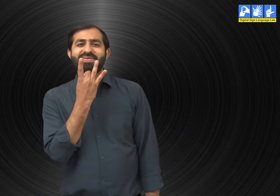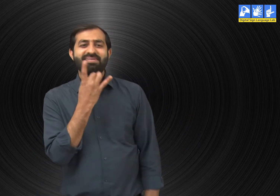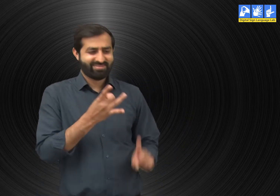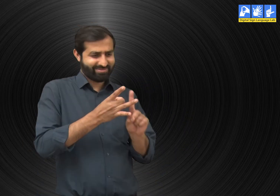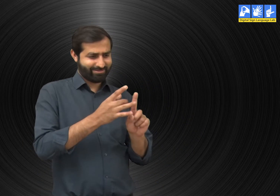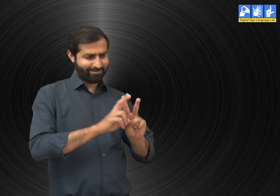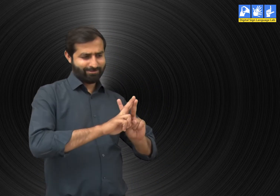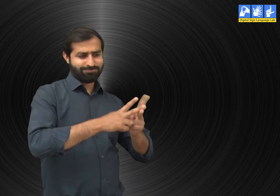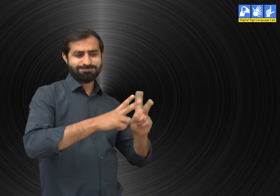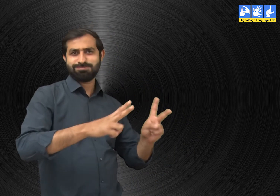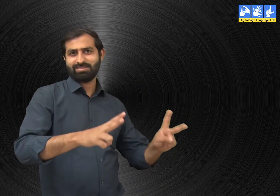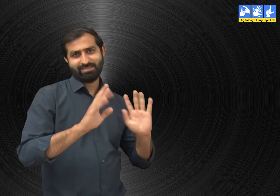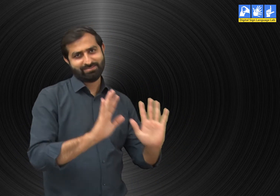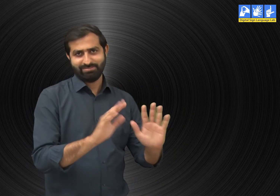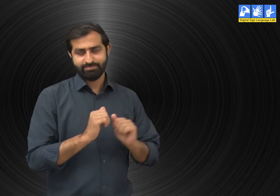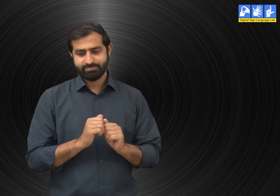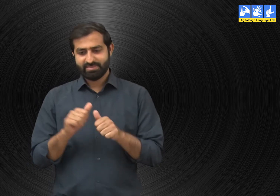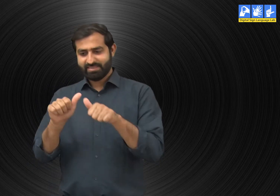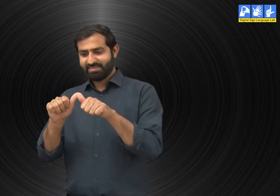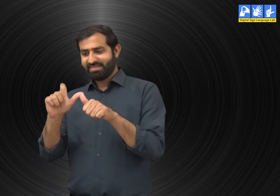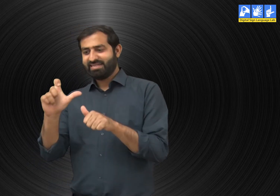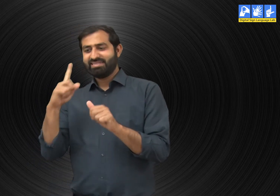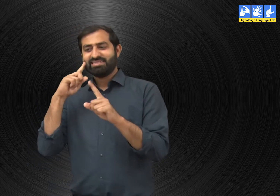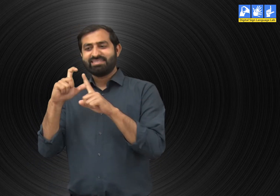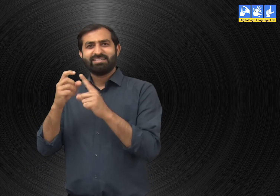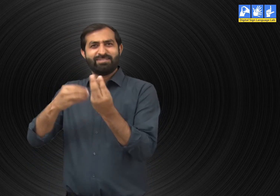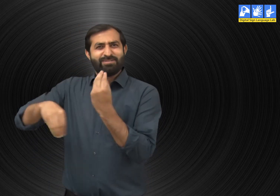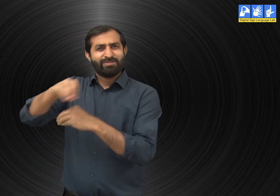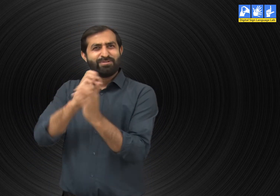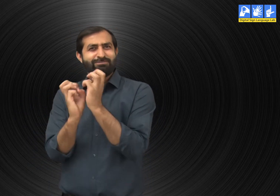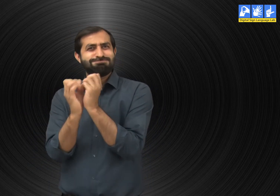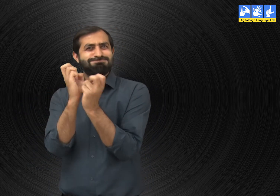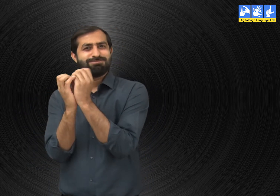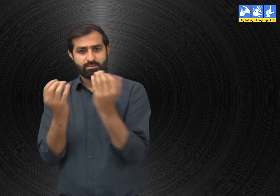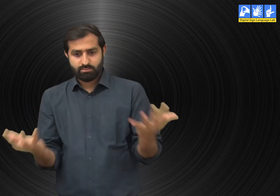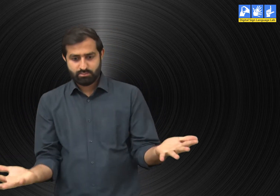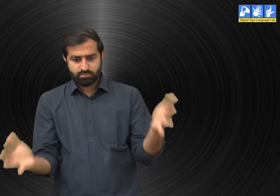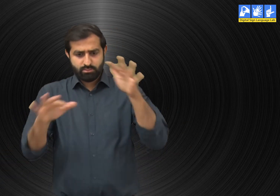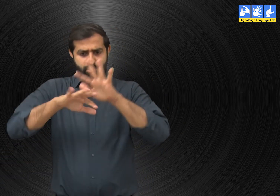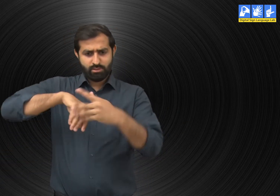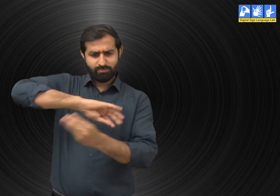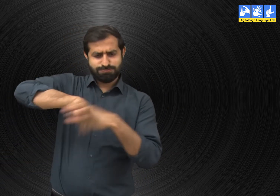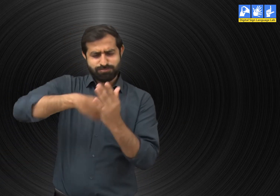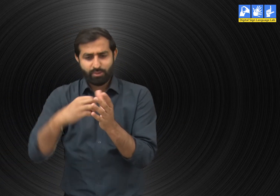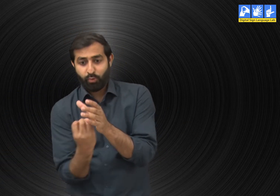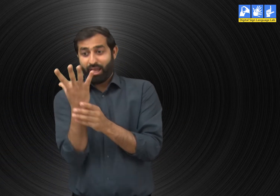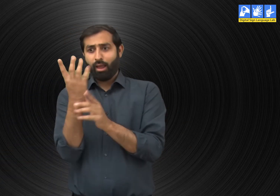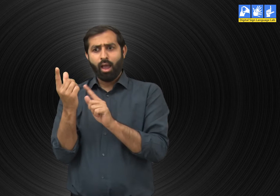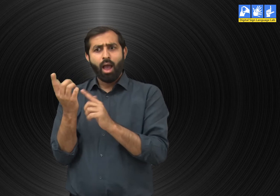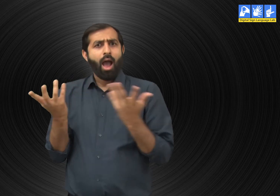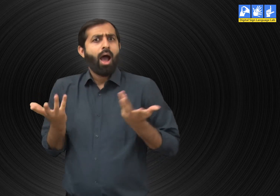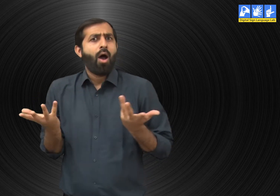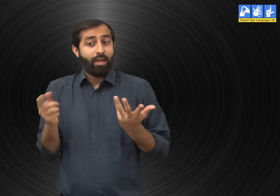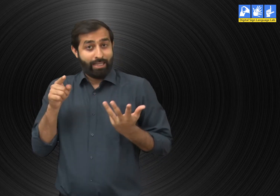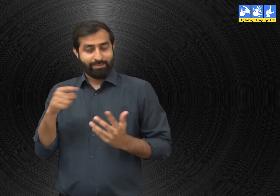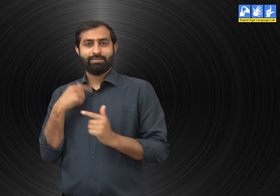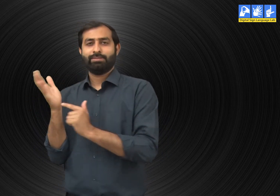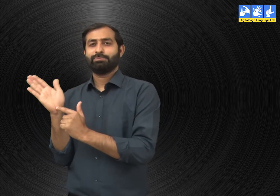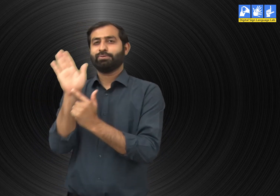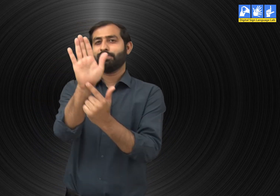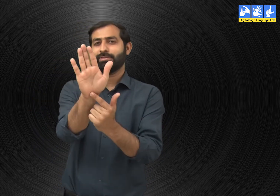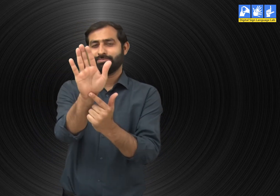Now I'll show you what happens when metals react with acids